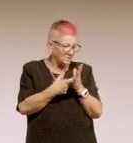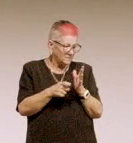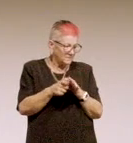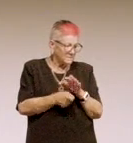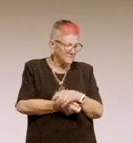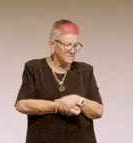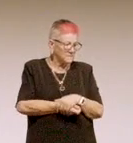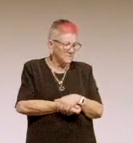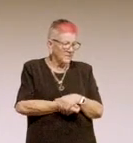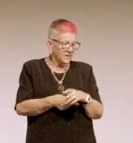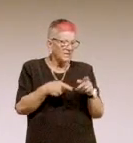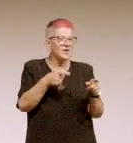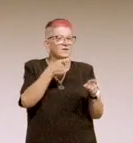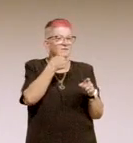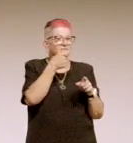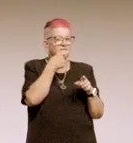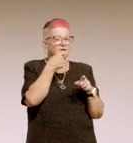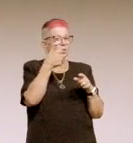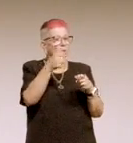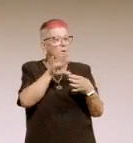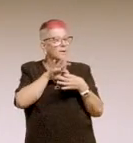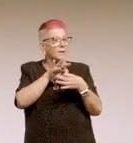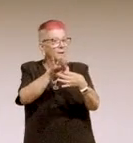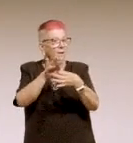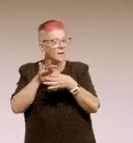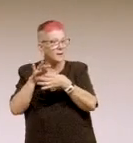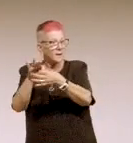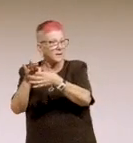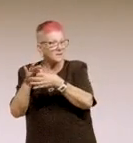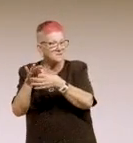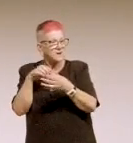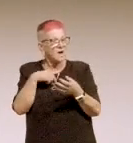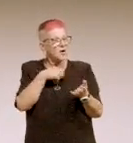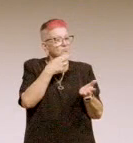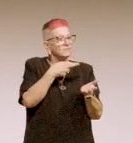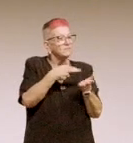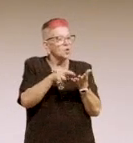These are a view very good links that I refer for making the slides